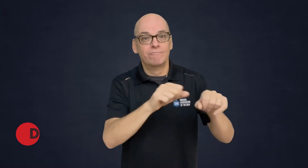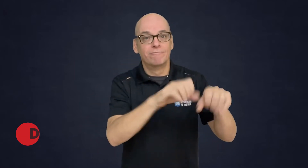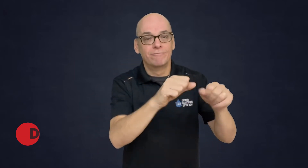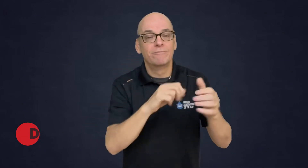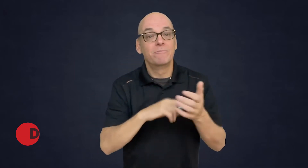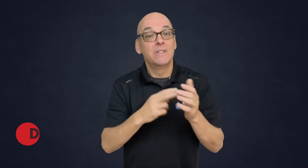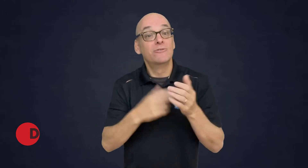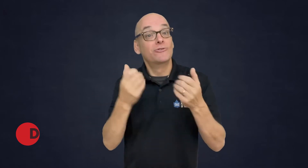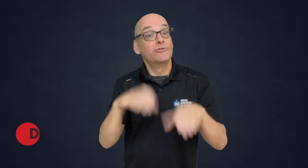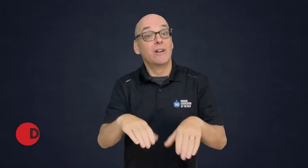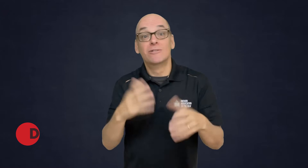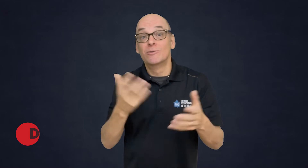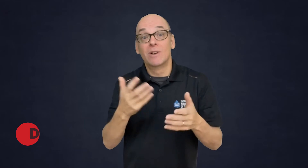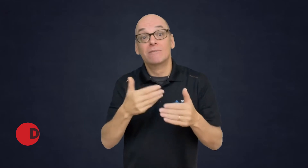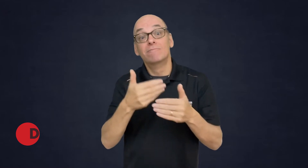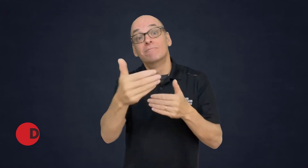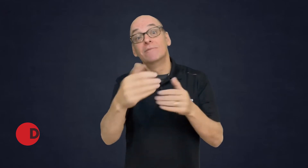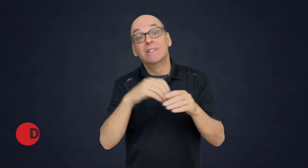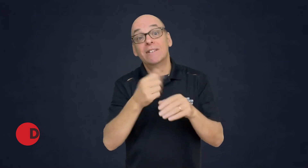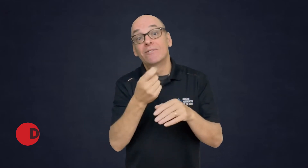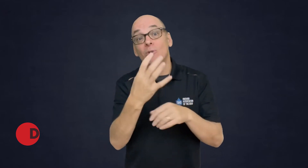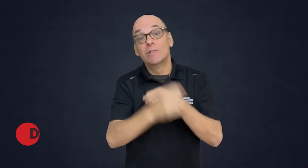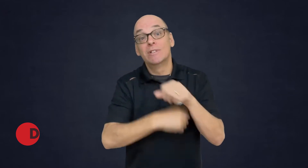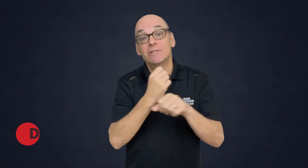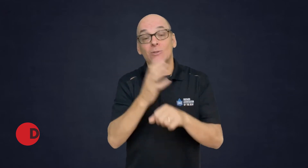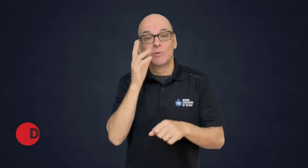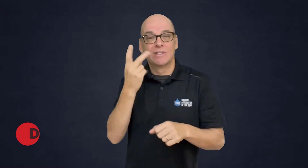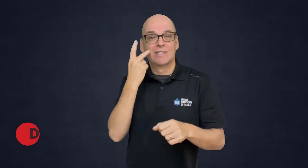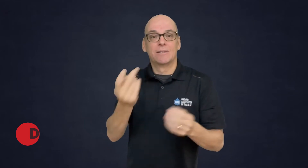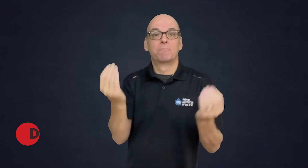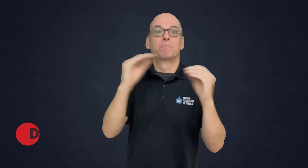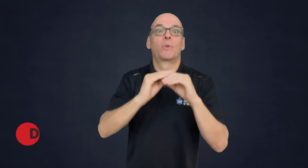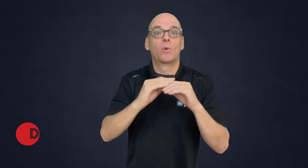By taking the class, chances are in a few years we would see more